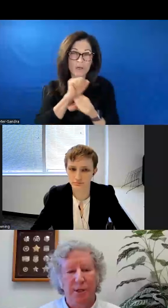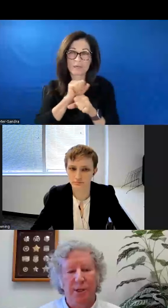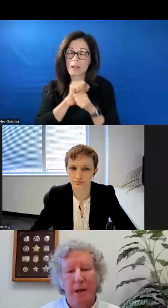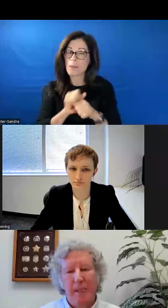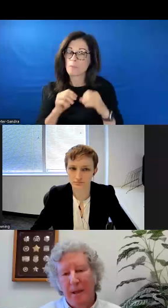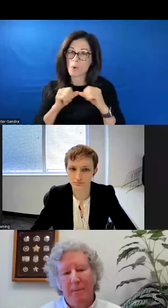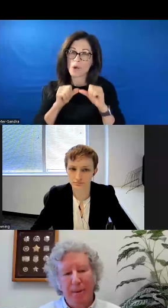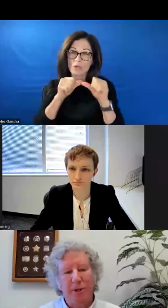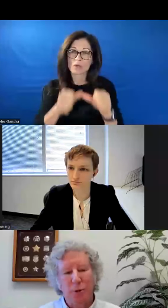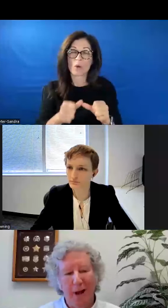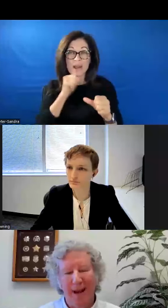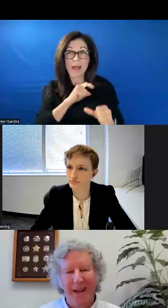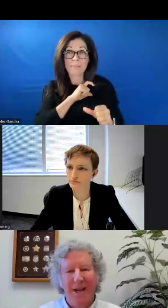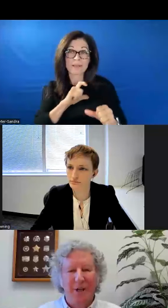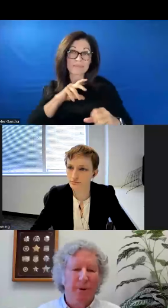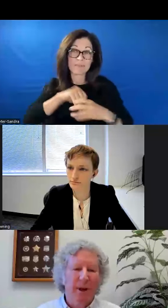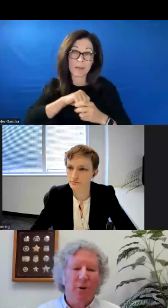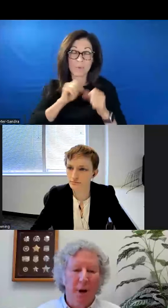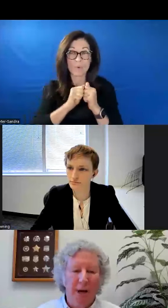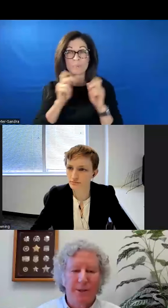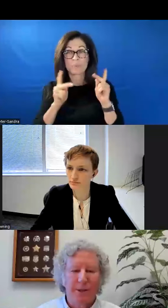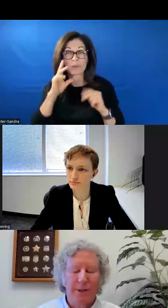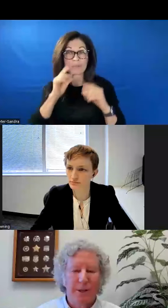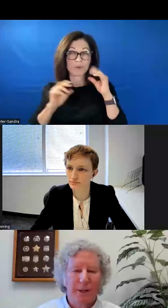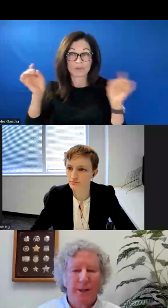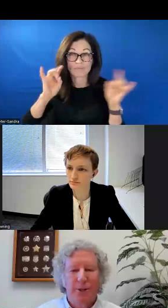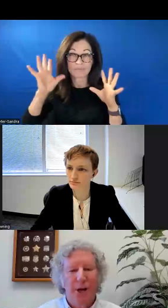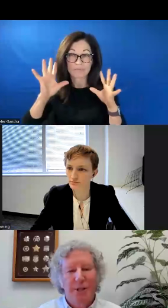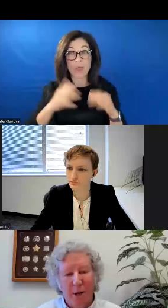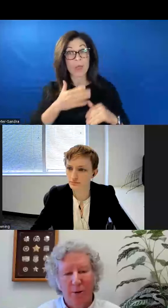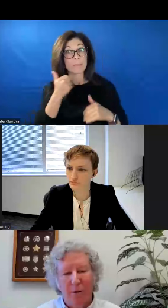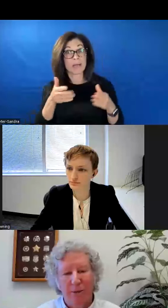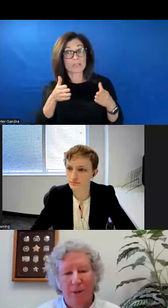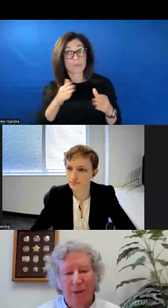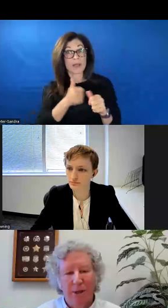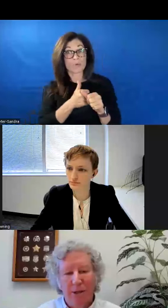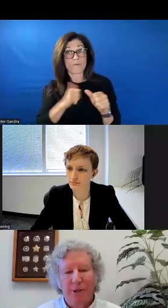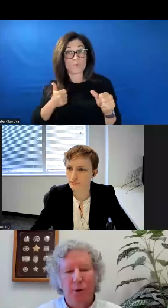CRISIS AND THE BEST WAY TO PREVENT ARREST IN OUTCOMES IS ONLY